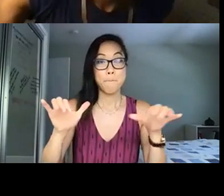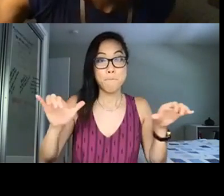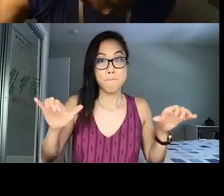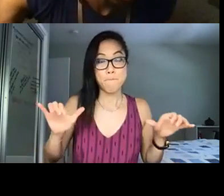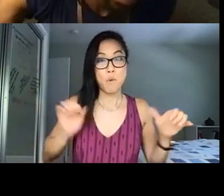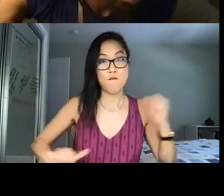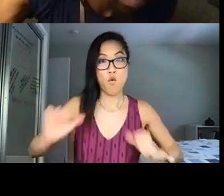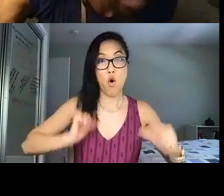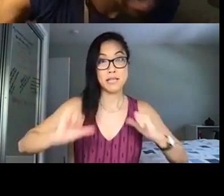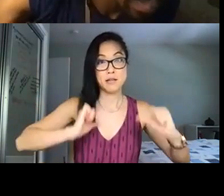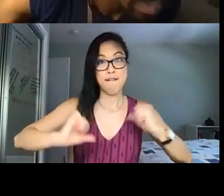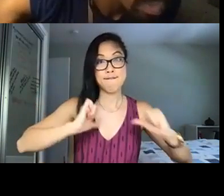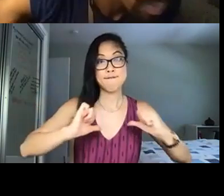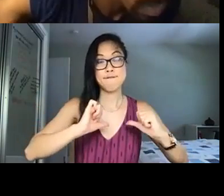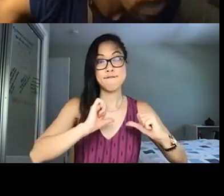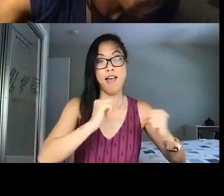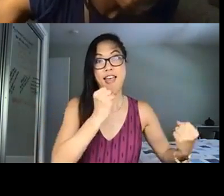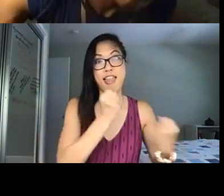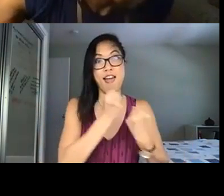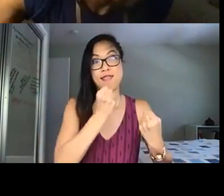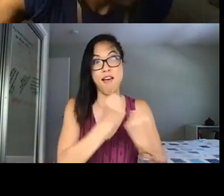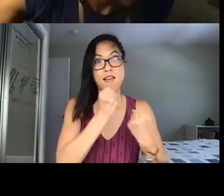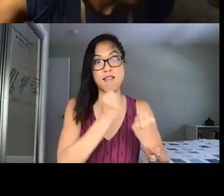And I'm seeing it. I'm seeing it, seeing so much of it.